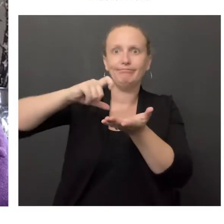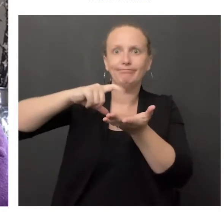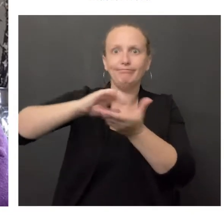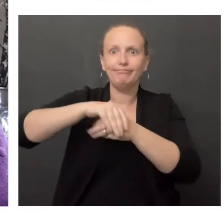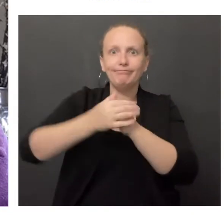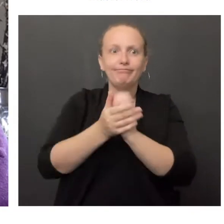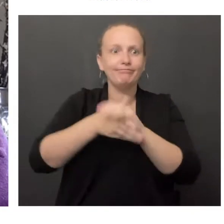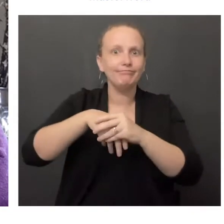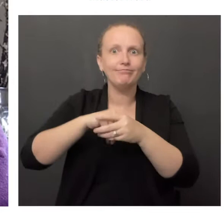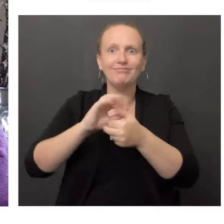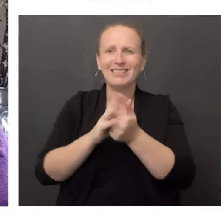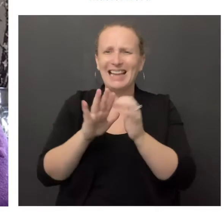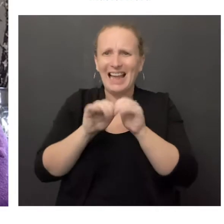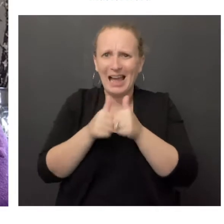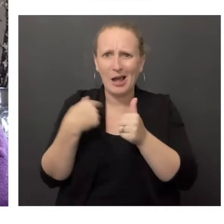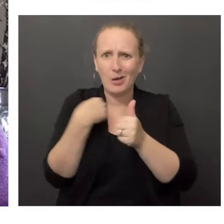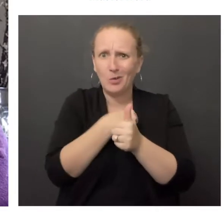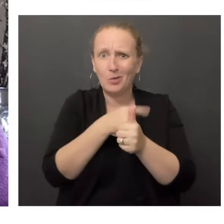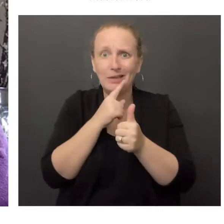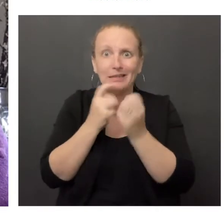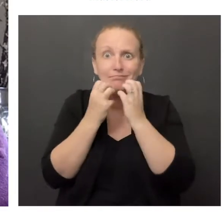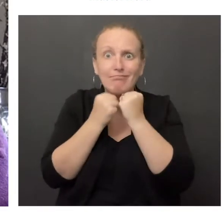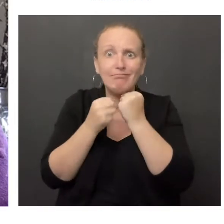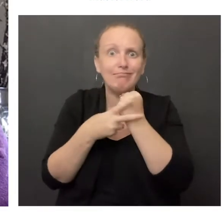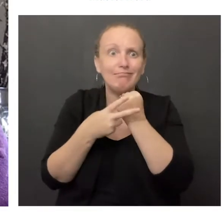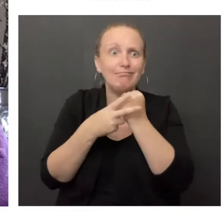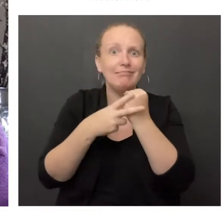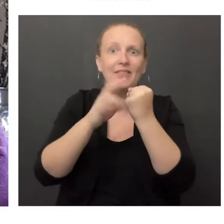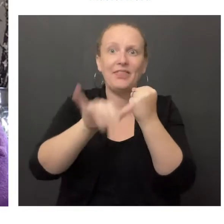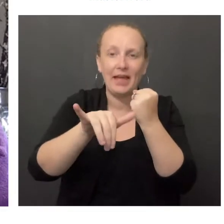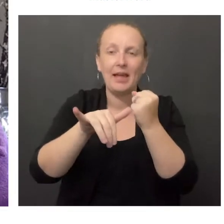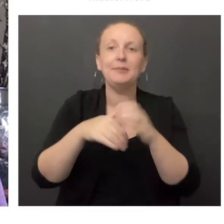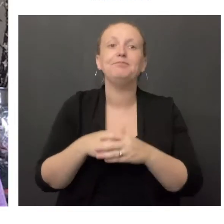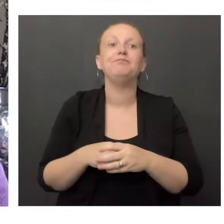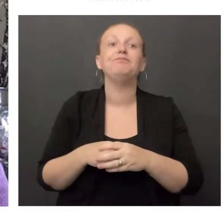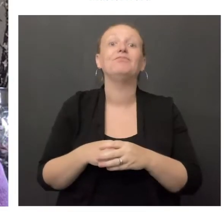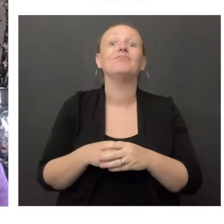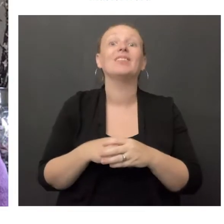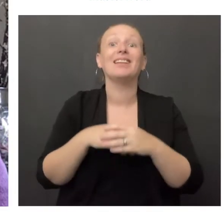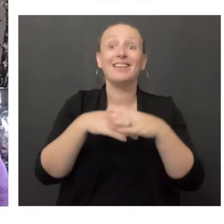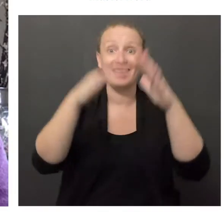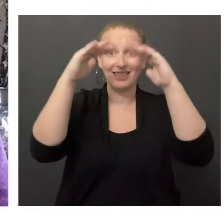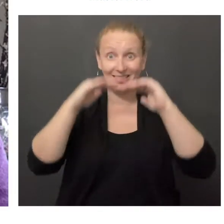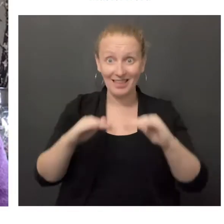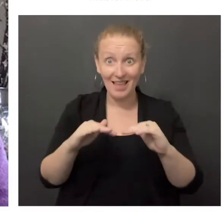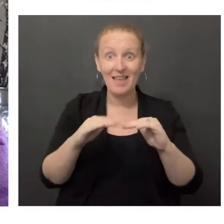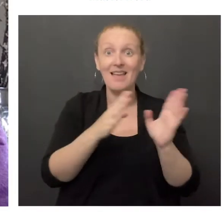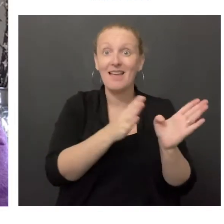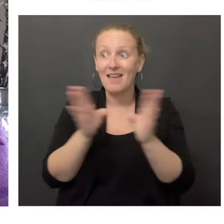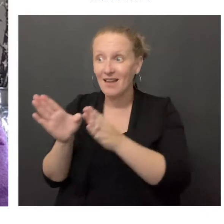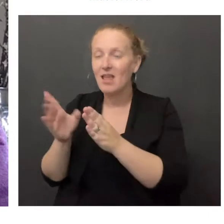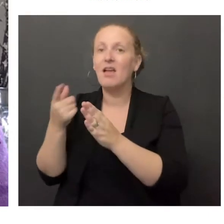technologically based format for our language assistance Um, and so one of the things that